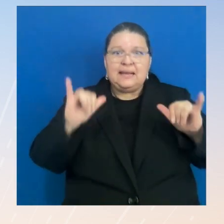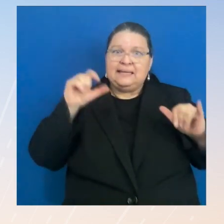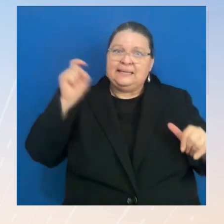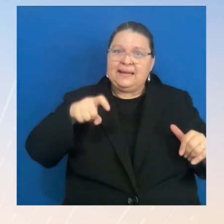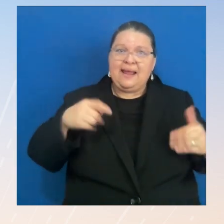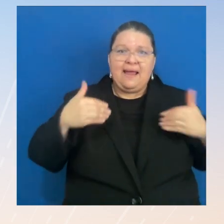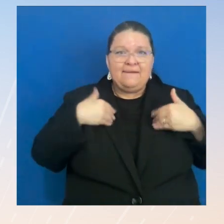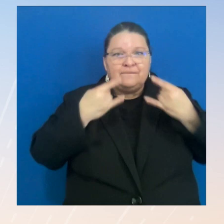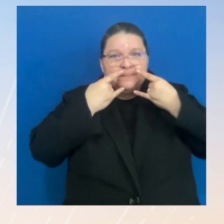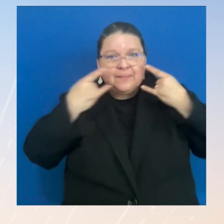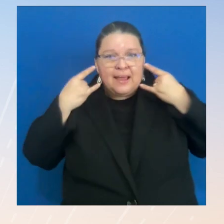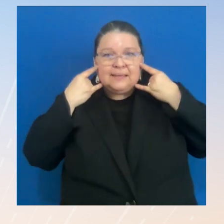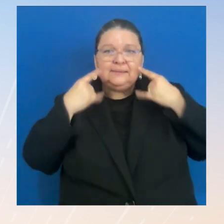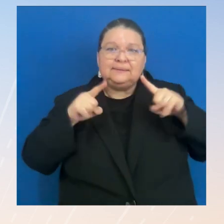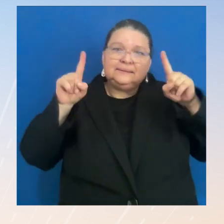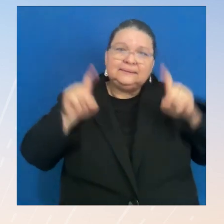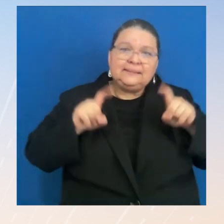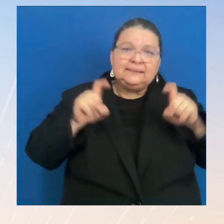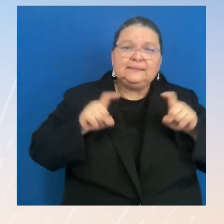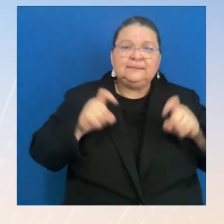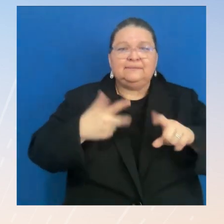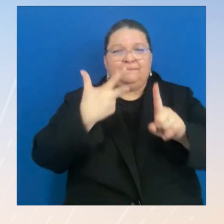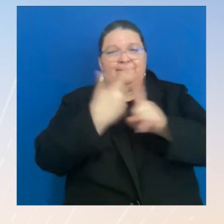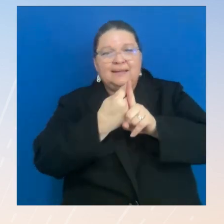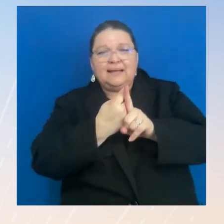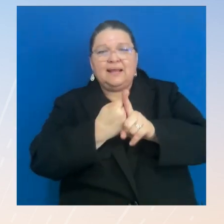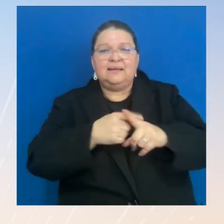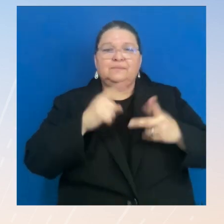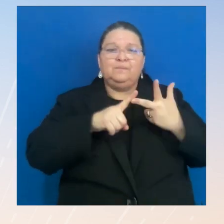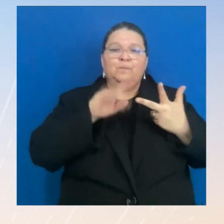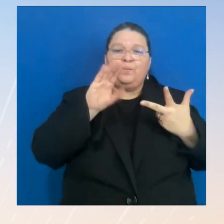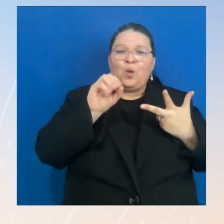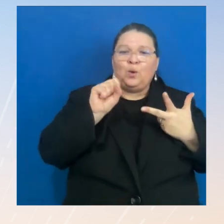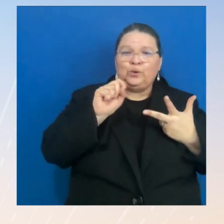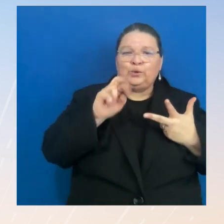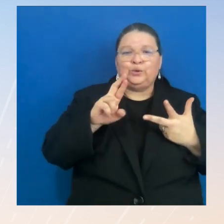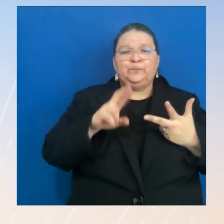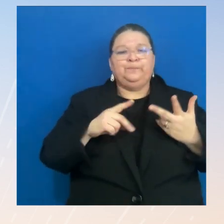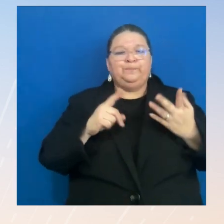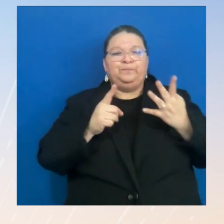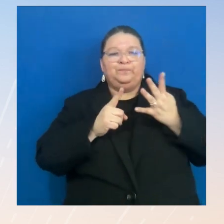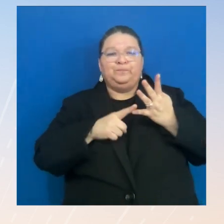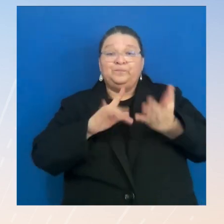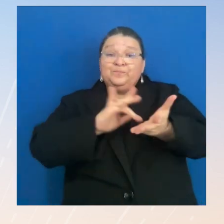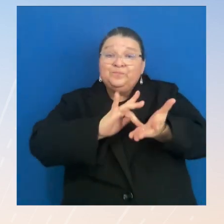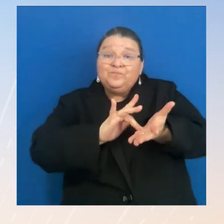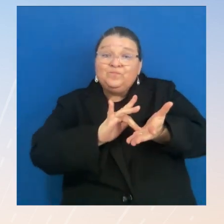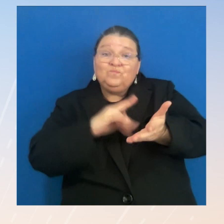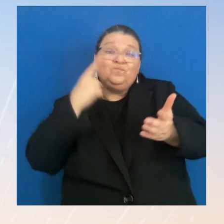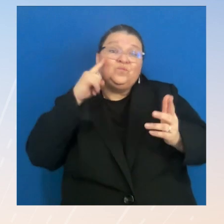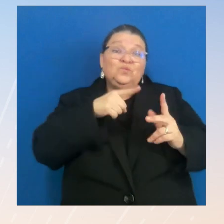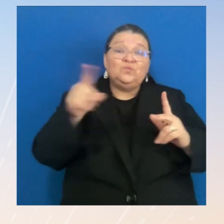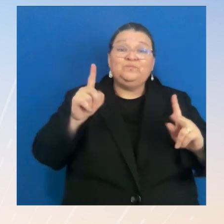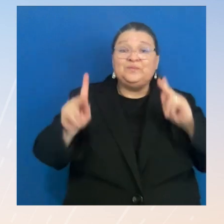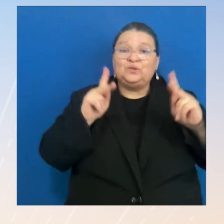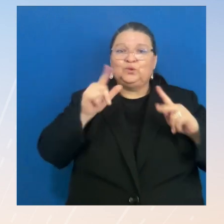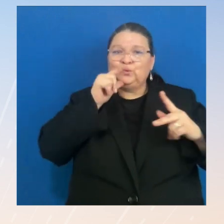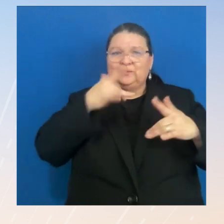treatments for immunocompromised in order to continue to treat -- treat the pandemic -- or treat the American people during a pandemic.